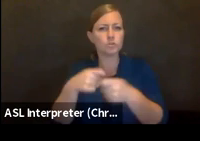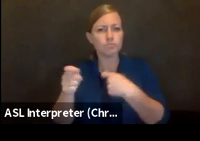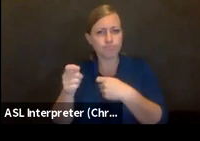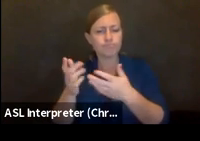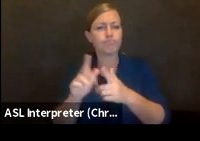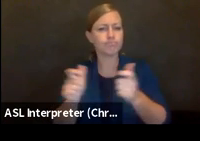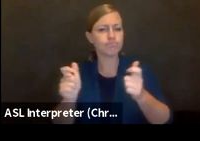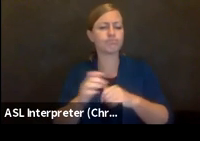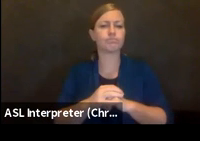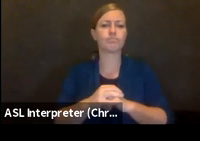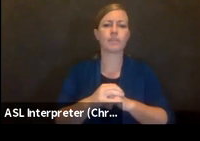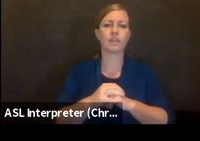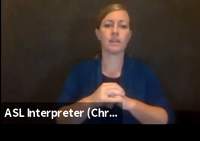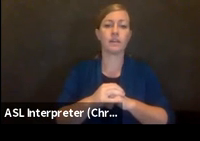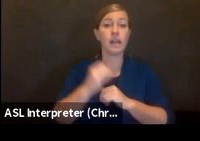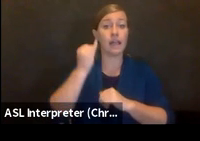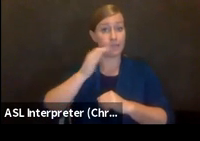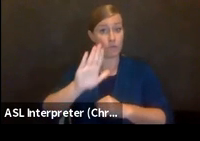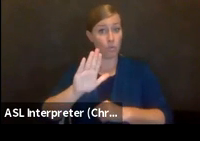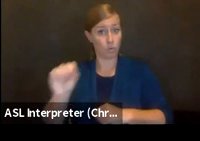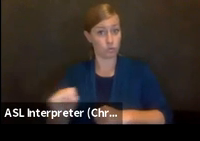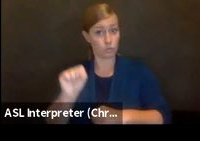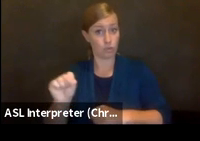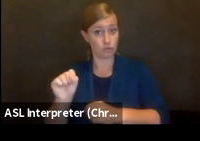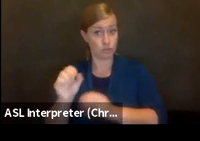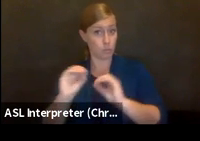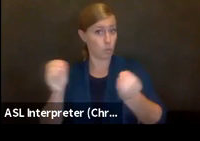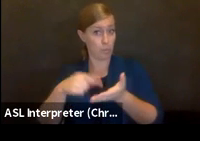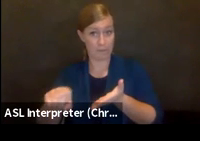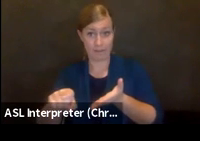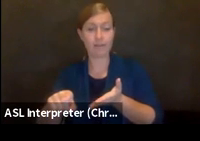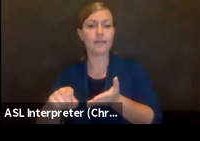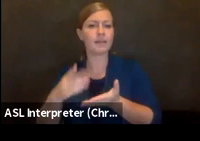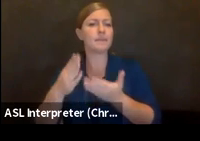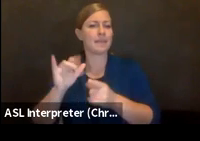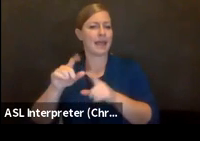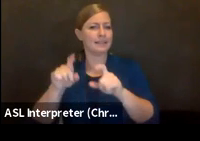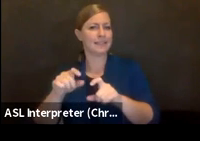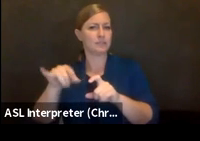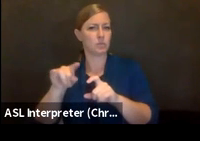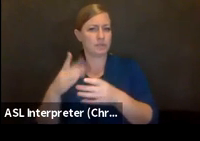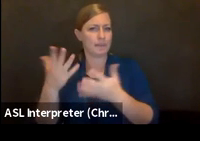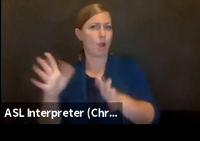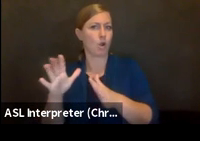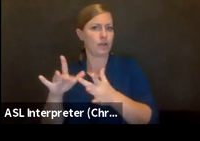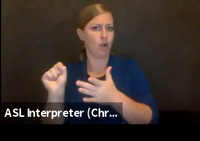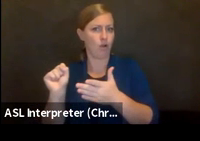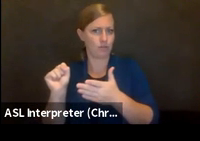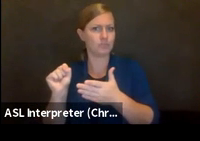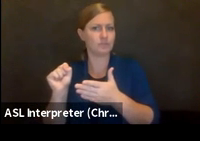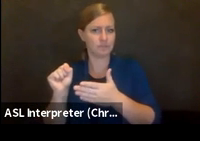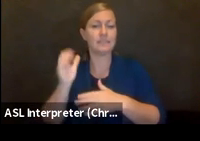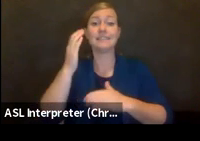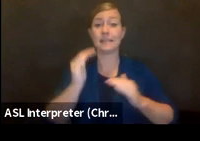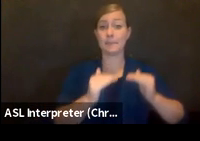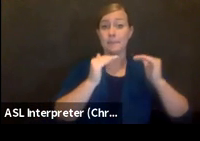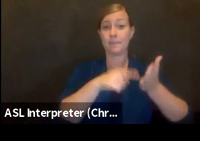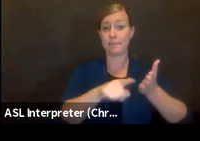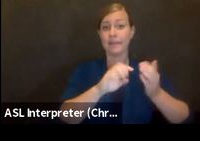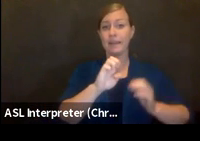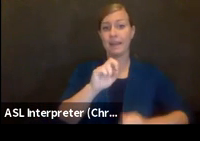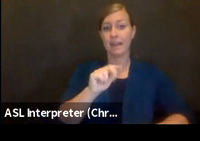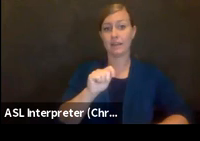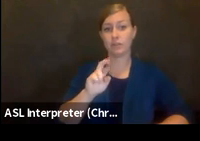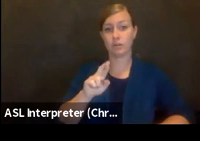ESD 189 - Amy Colburn: If you have the free version of school ology this the testing quiz might already be gone. It sounds like the enterprise version, you'll have access to both for a little while.